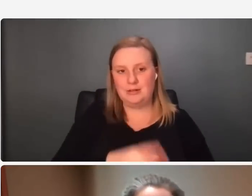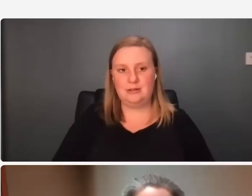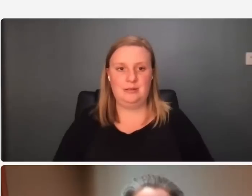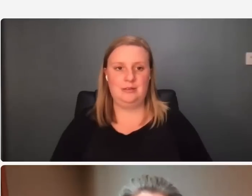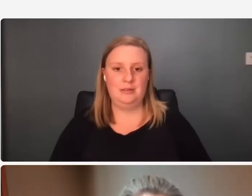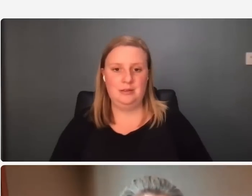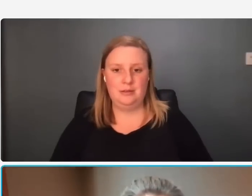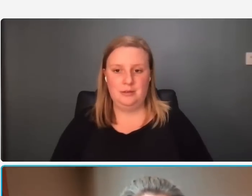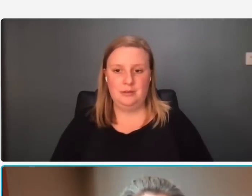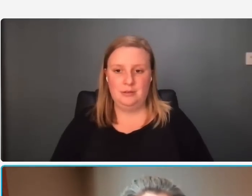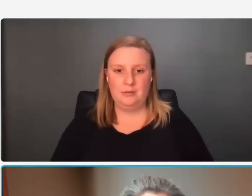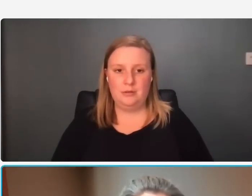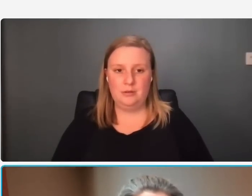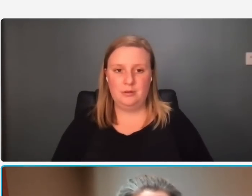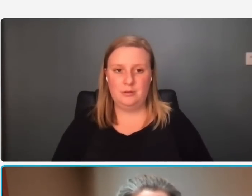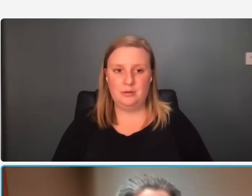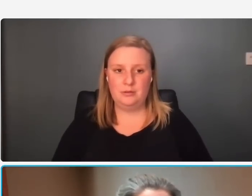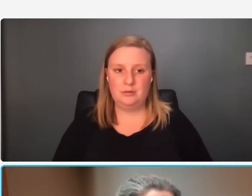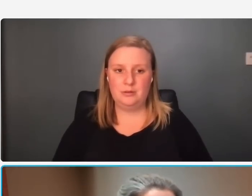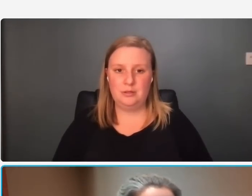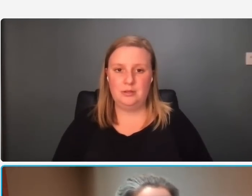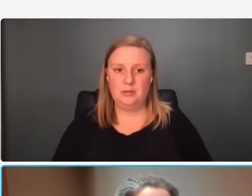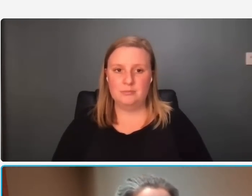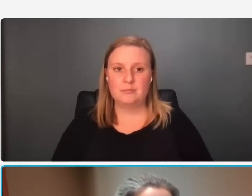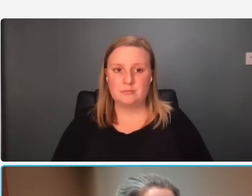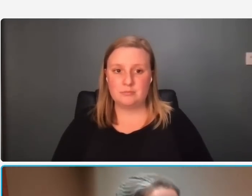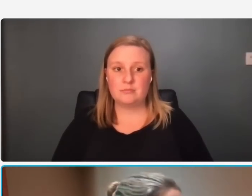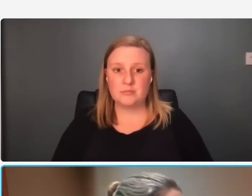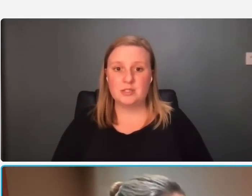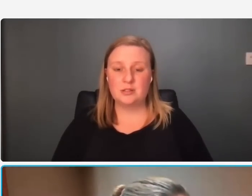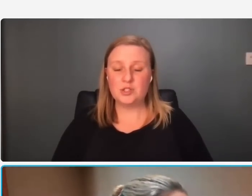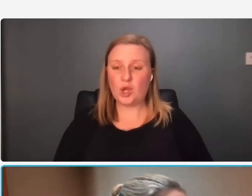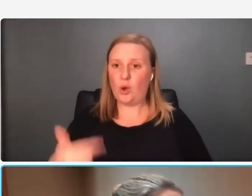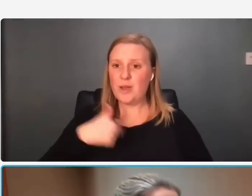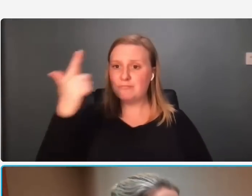So in terms of the consultations we ran a lot of meetings and workshops over several months and